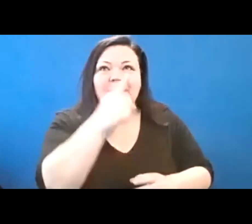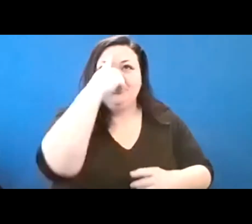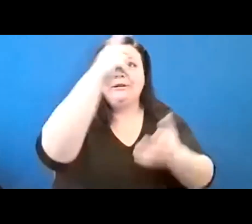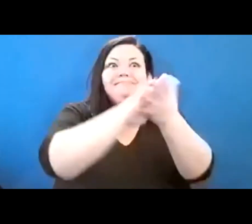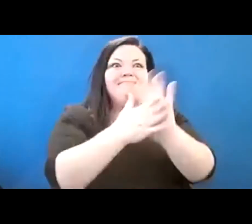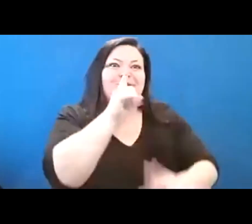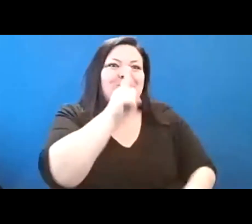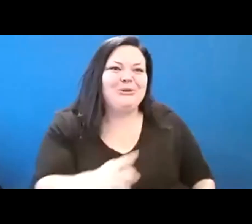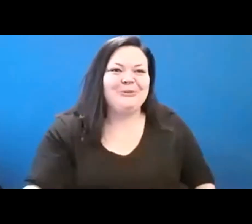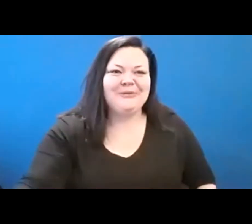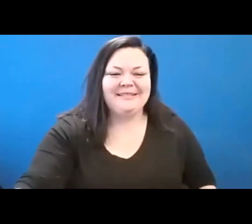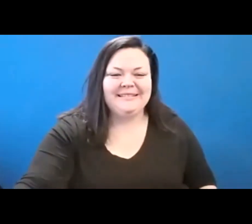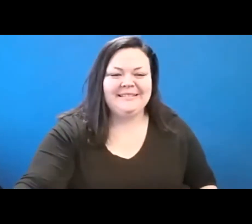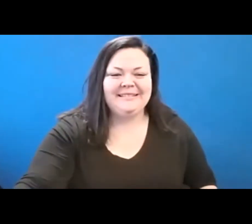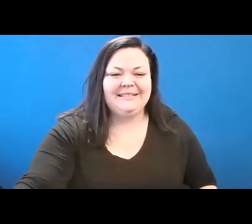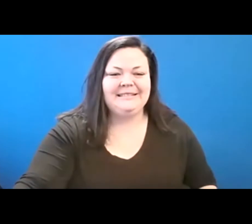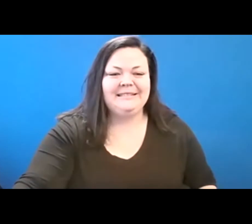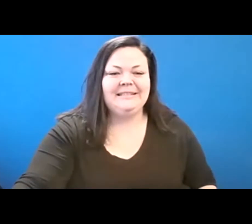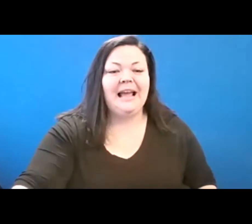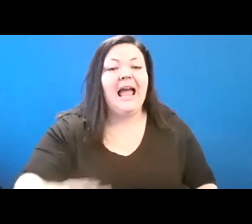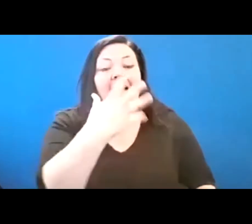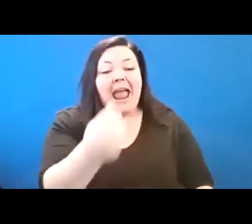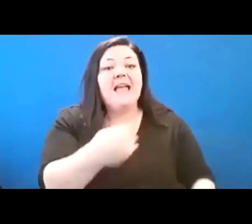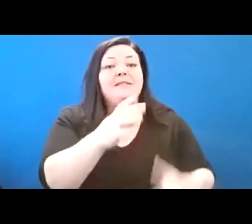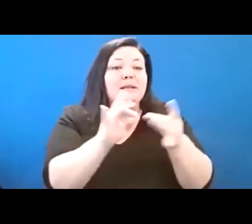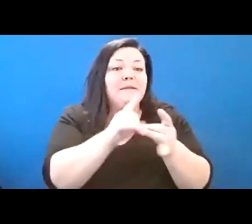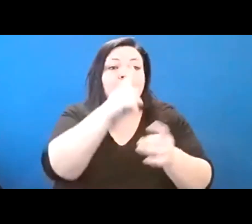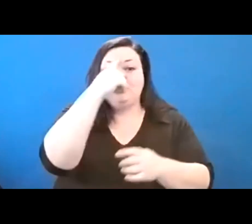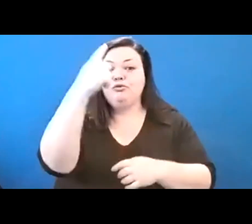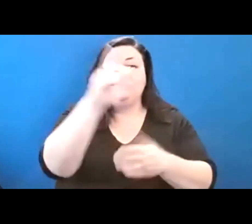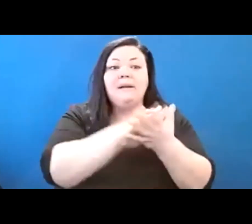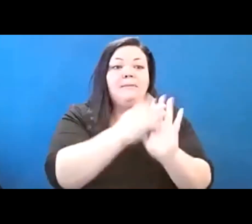um and speaking of dreams come true i also get to talk about one of my favorite subjects